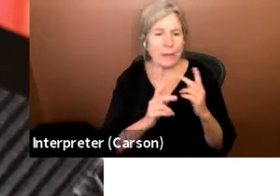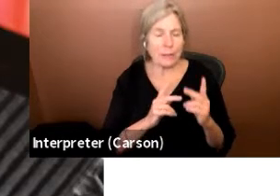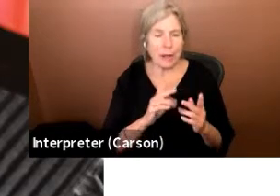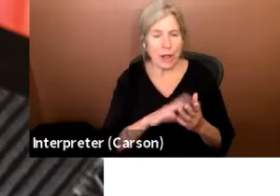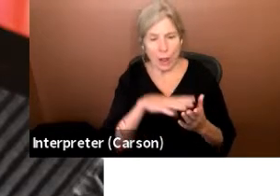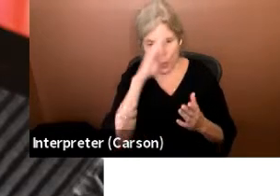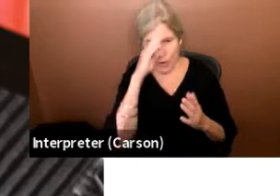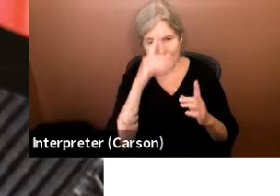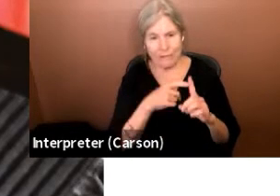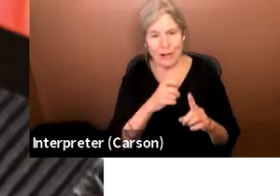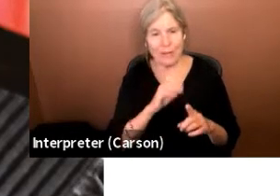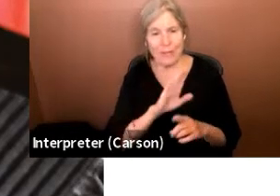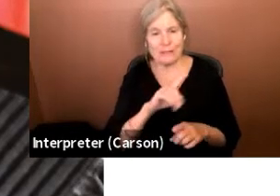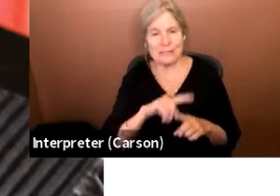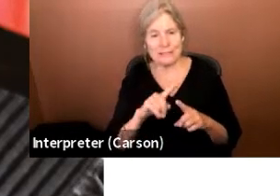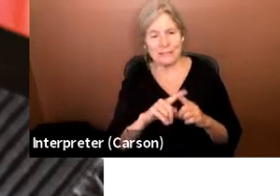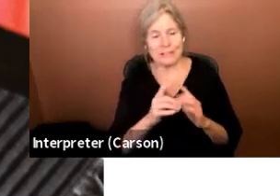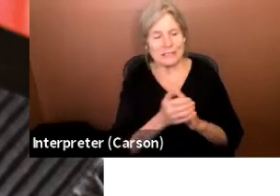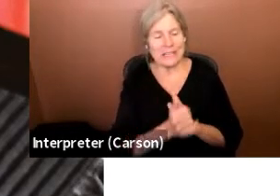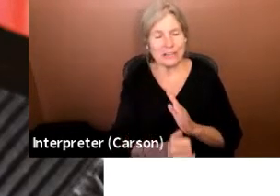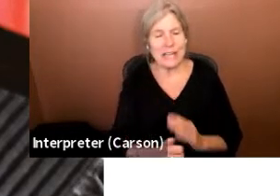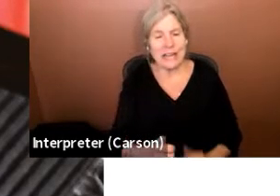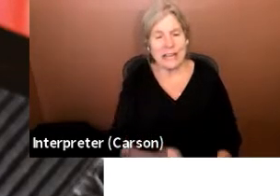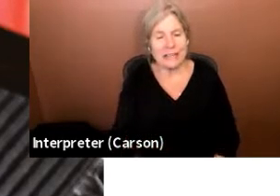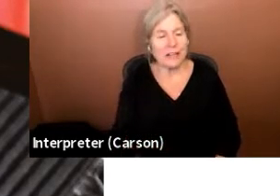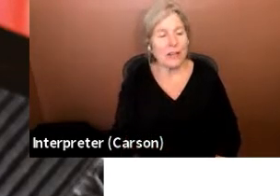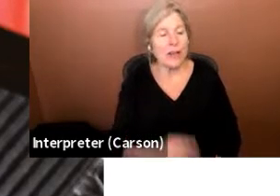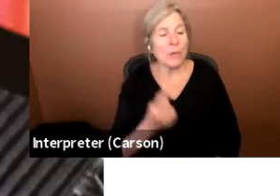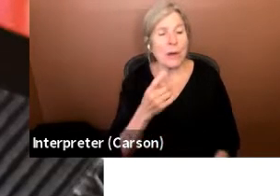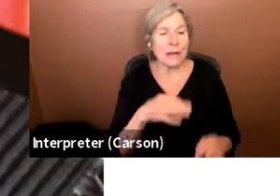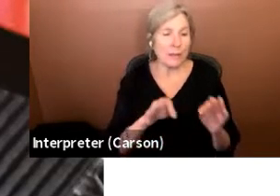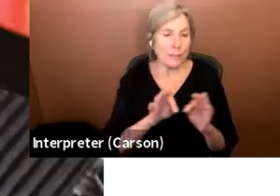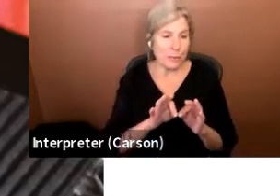different skills. And one important aspect of these workshops is people